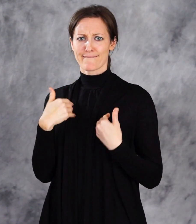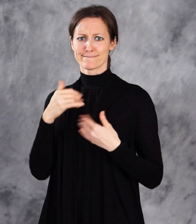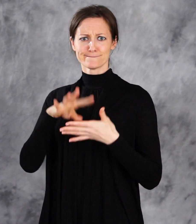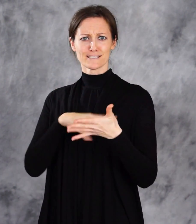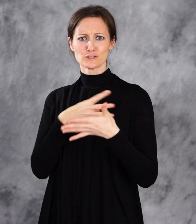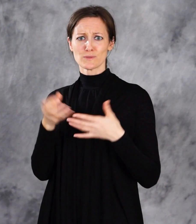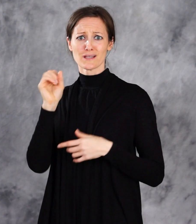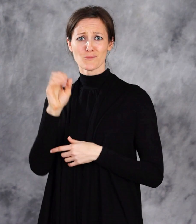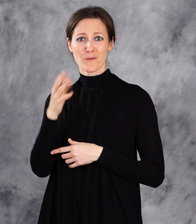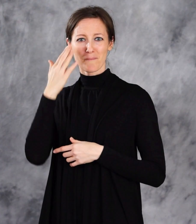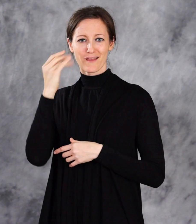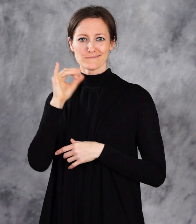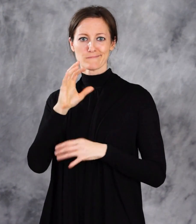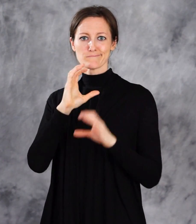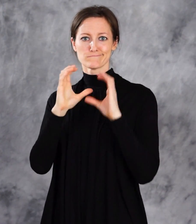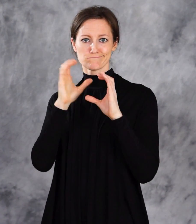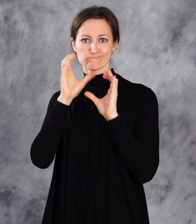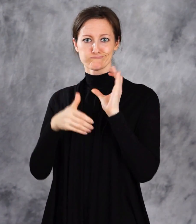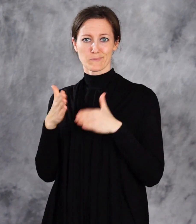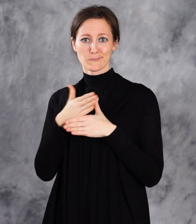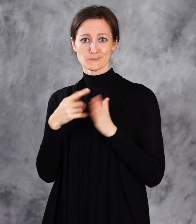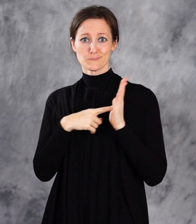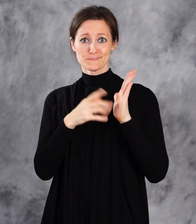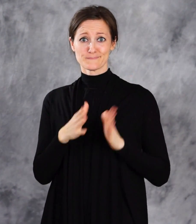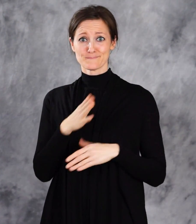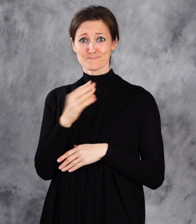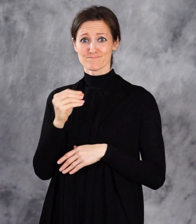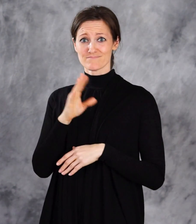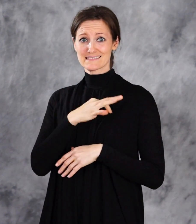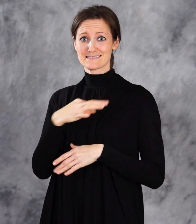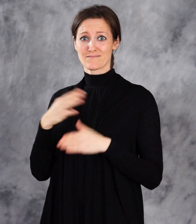because of a miscommunication between Rep. Cornish and his staff person.